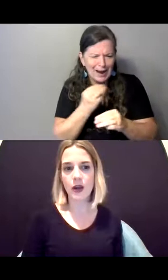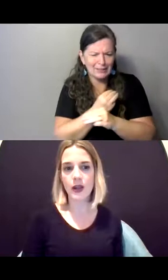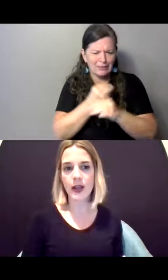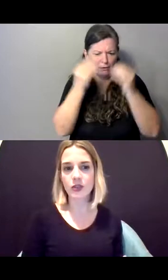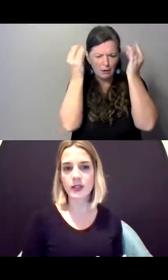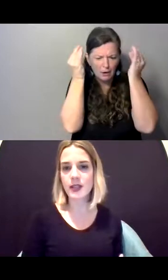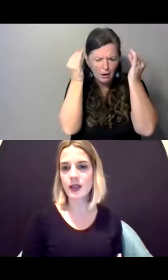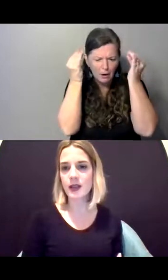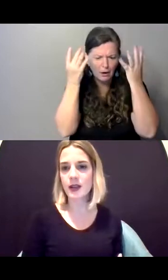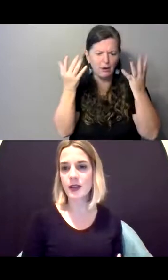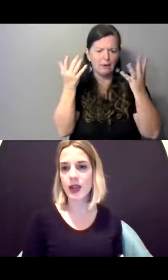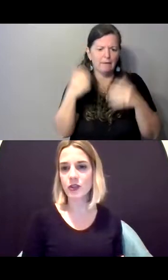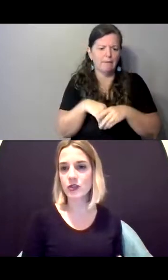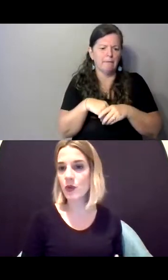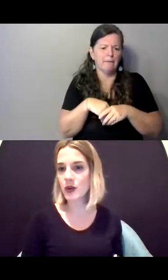They're a naturalistic, nature smart,